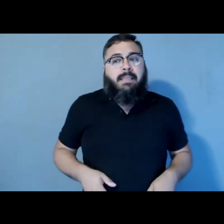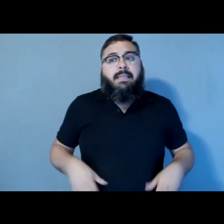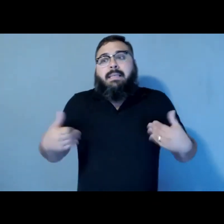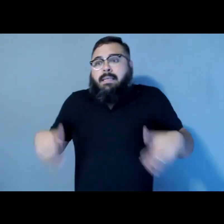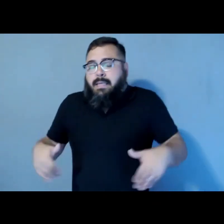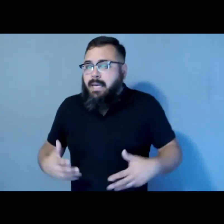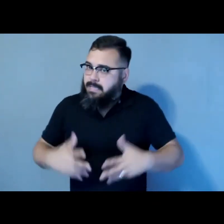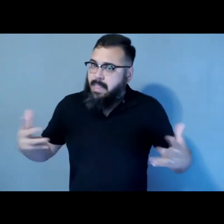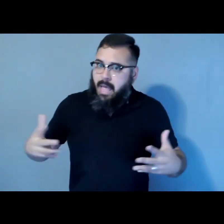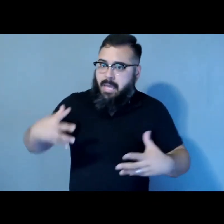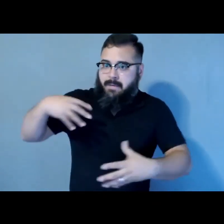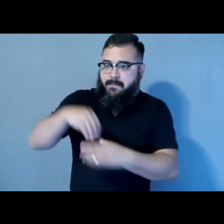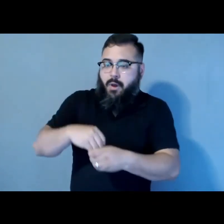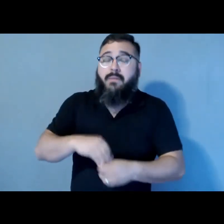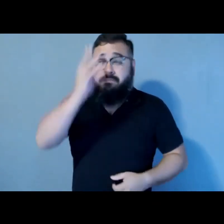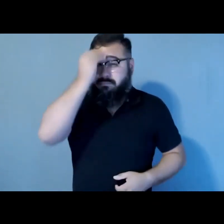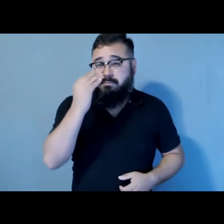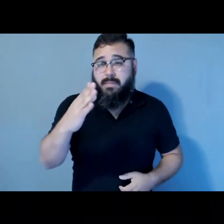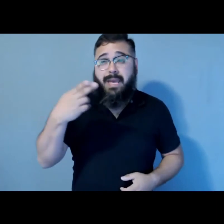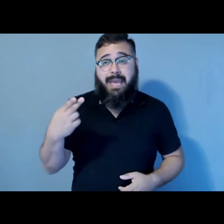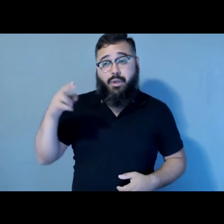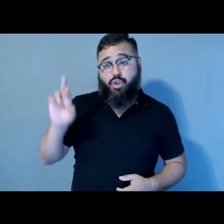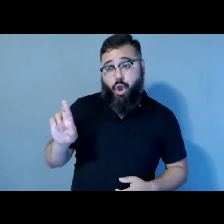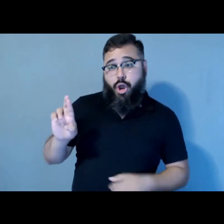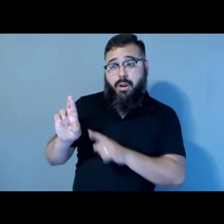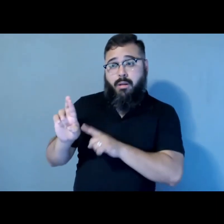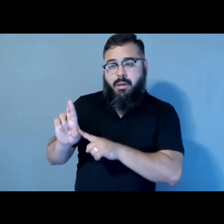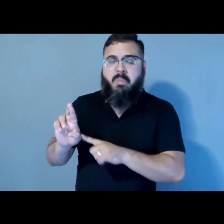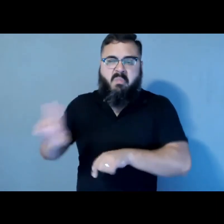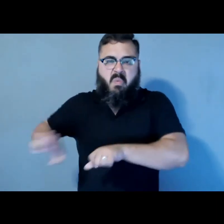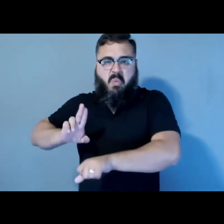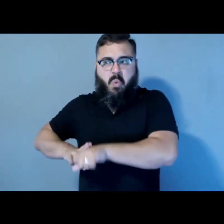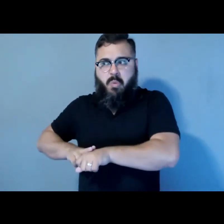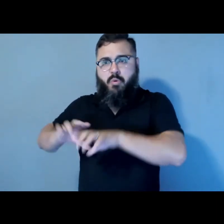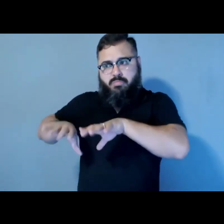I will say that HR is the typical entity that handles these types of requests.